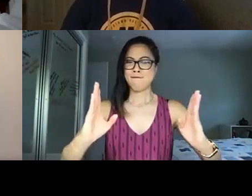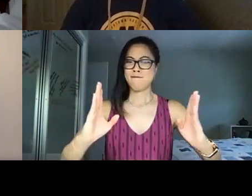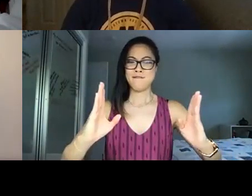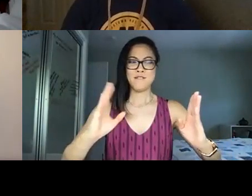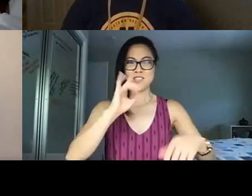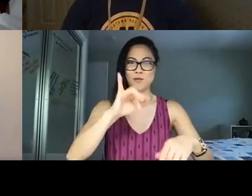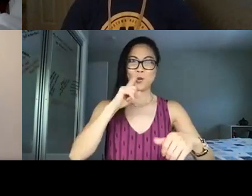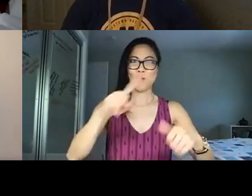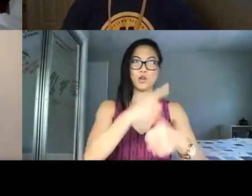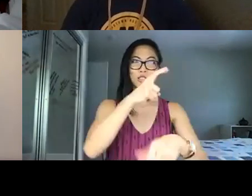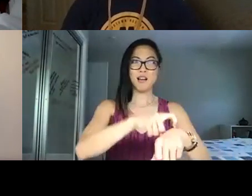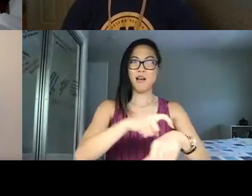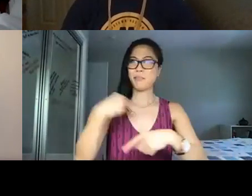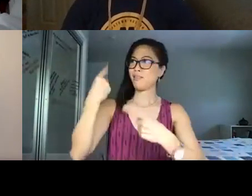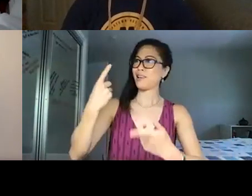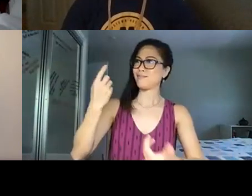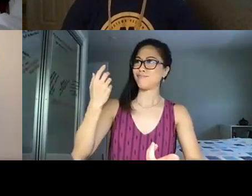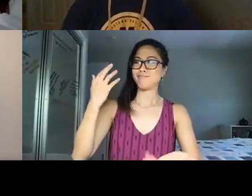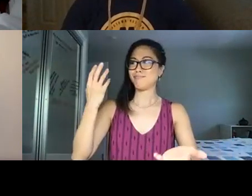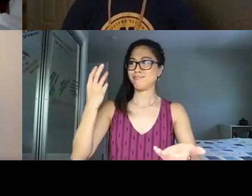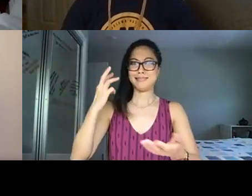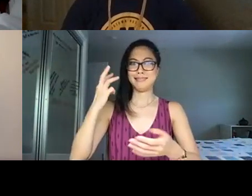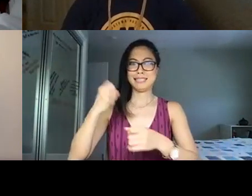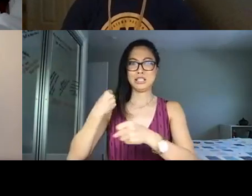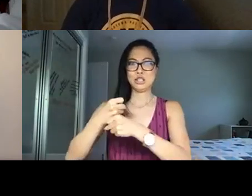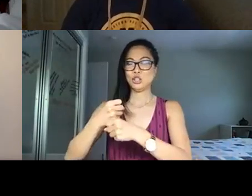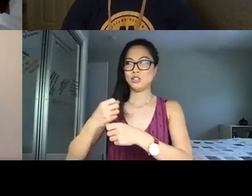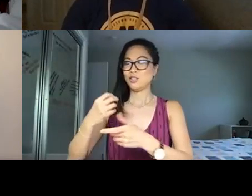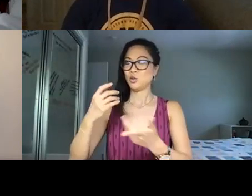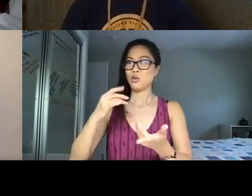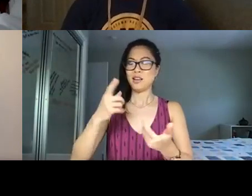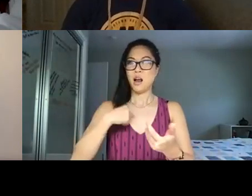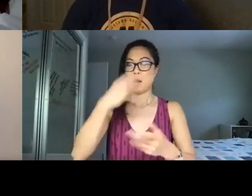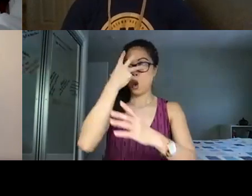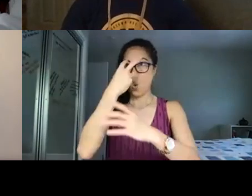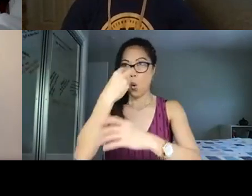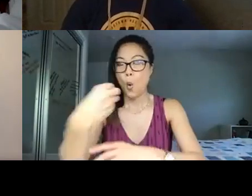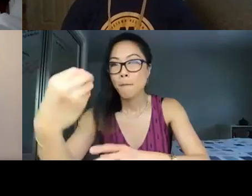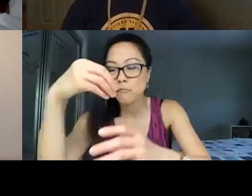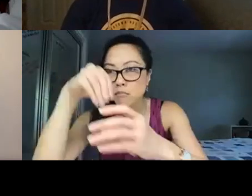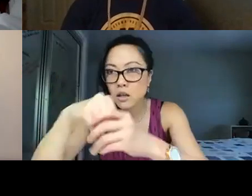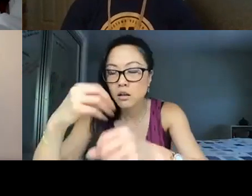So like at the end of a day it's like, okay, where am I again and you're like oh, yes, I'm still stuck in the house because I have been there for the last three months